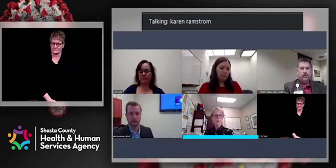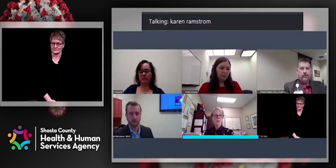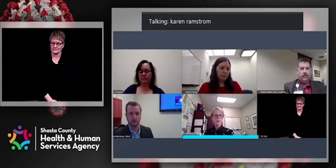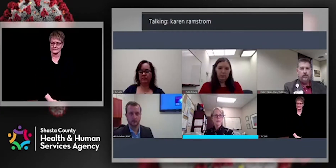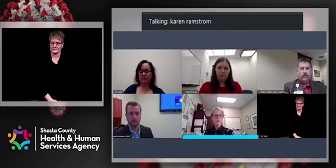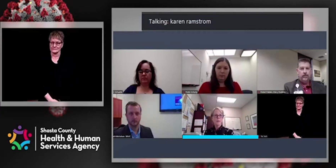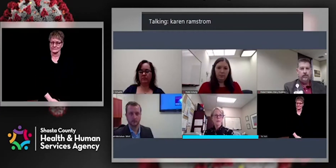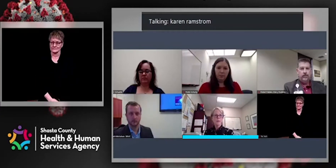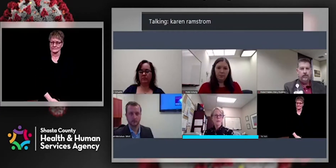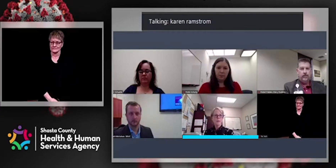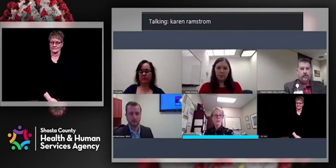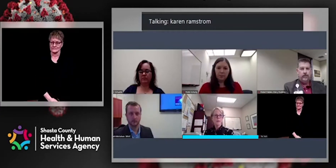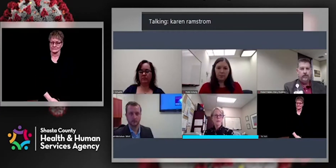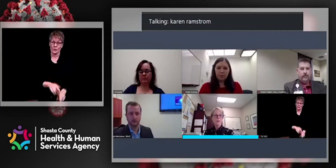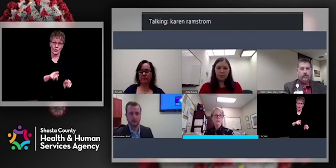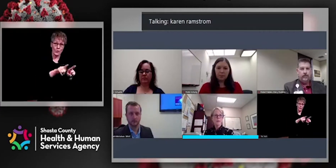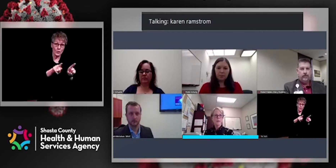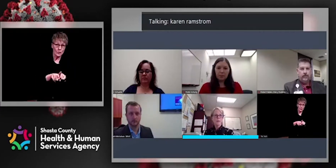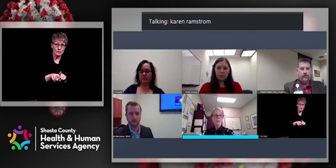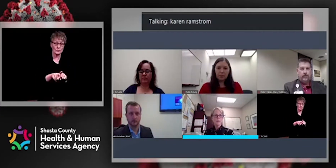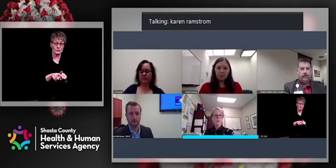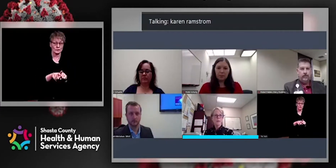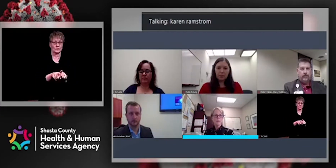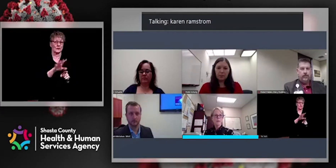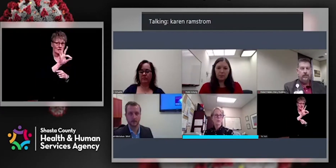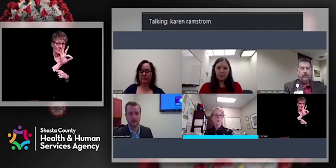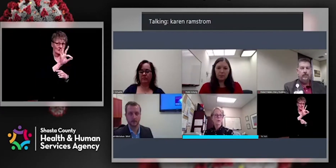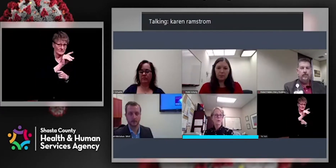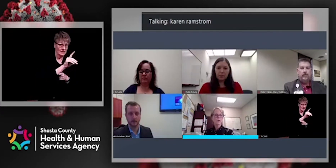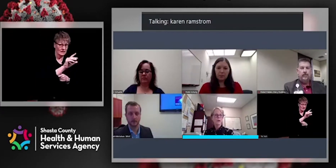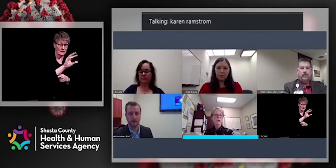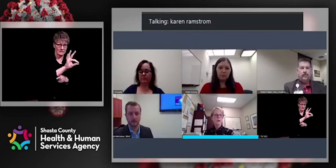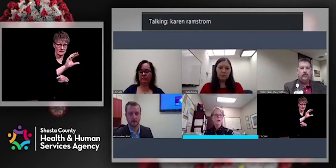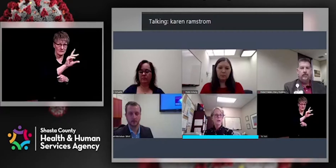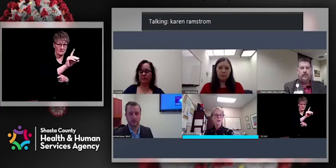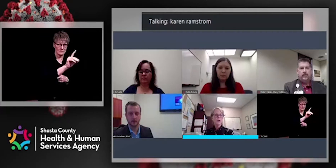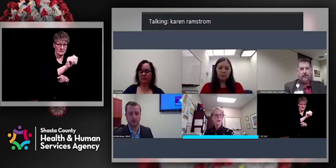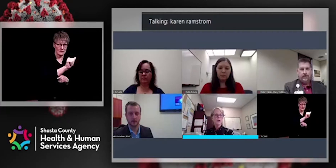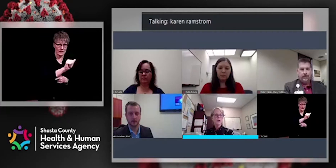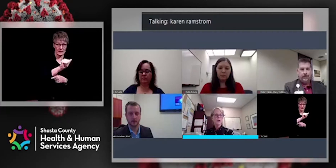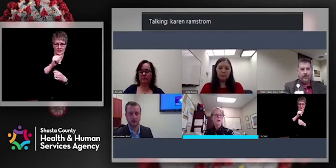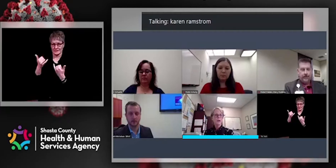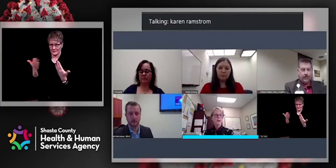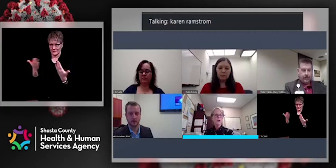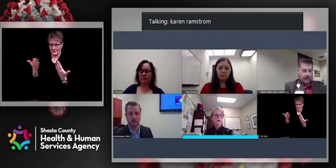in California the Scientific Safety Review Work Group will be reviewing that data this weekend.